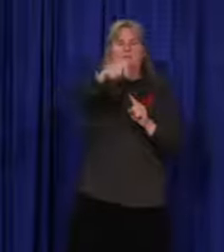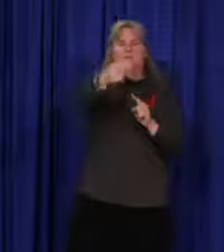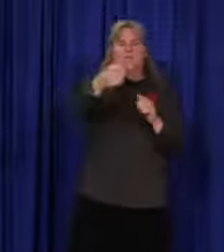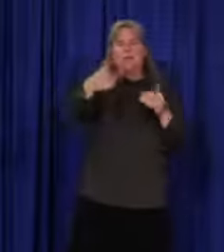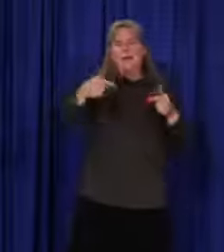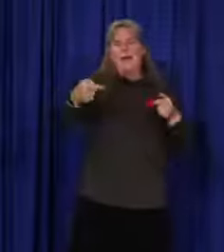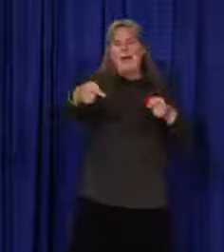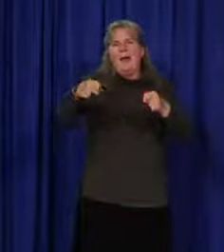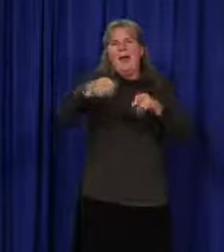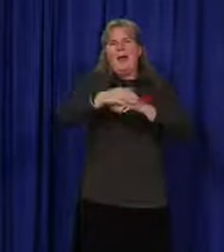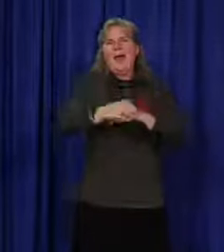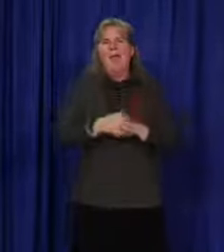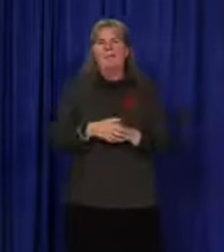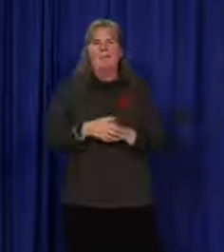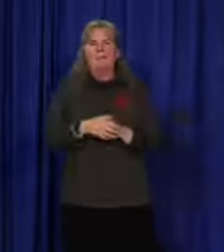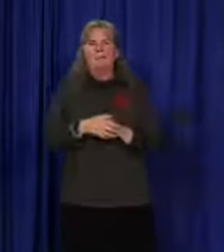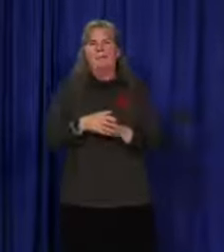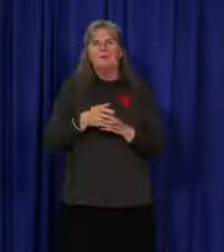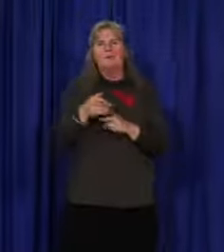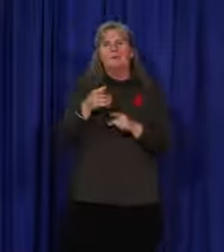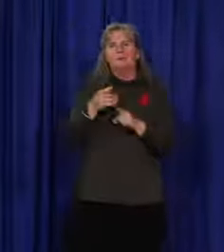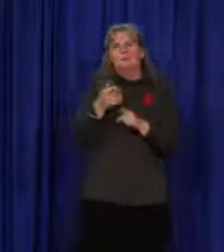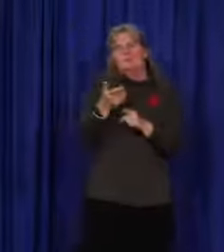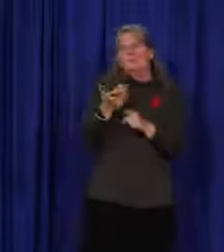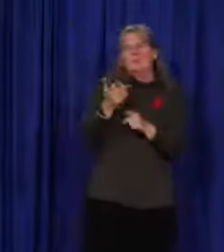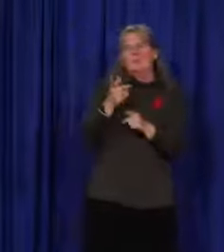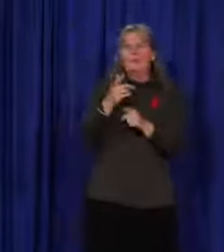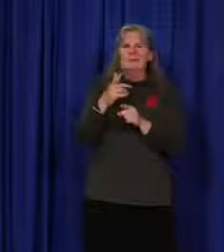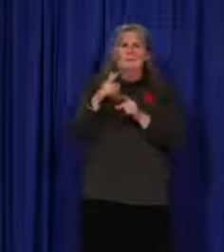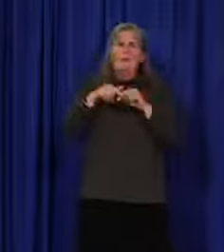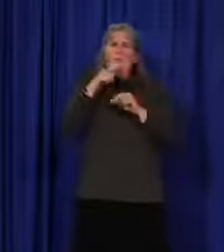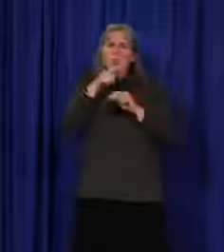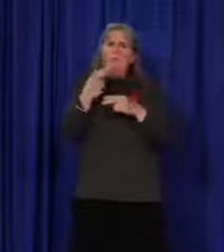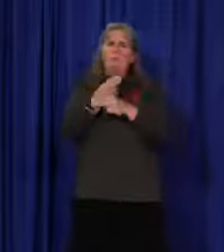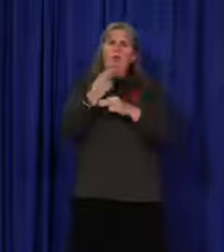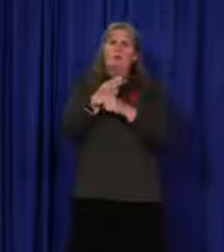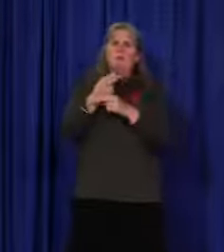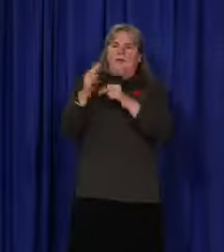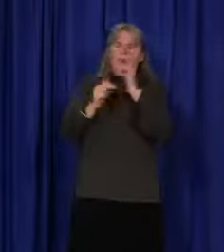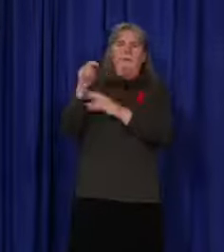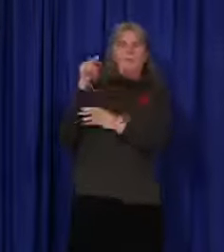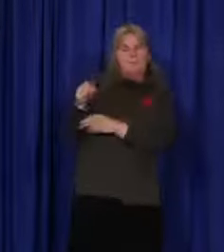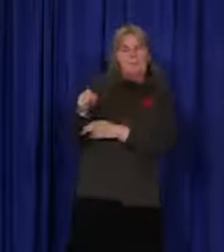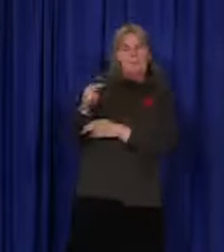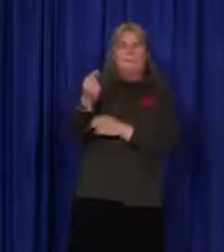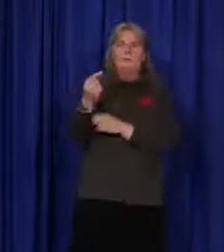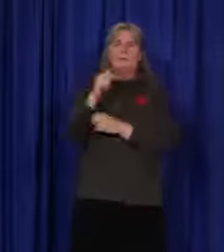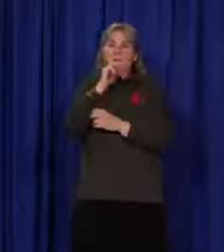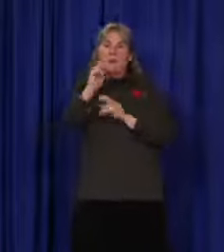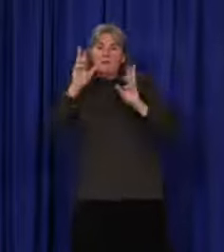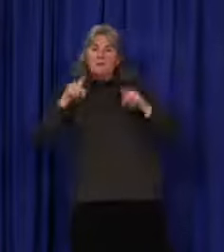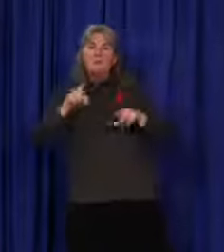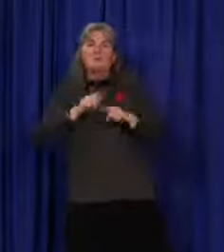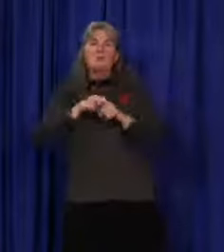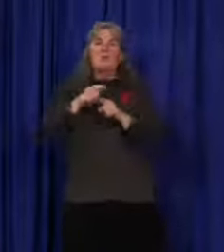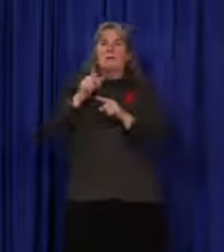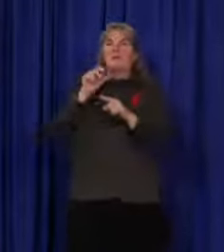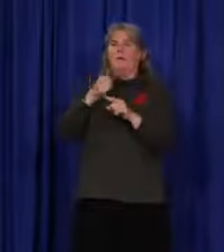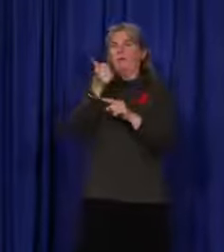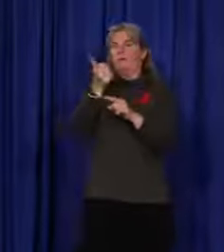that conversation, the health and safety guidelines for schools, you know, were released this week. And the department is supporting